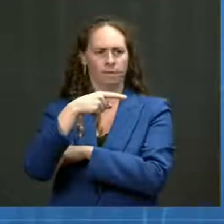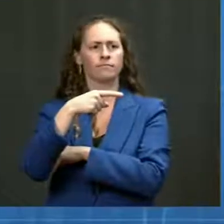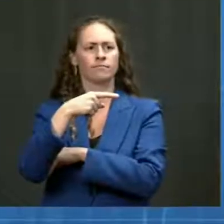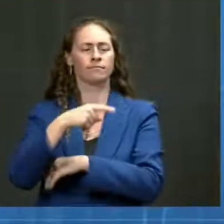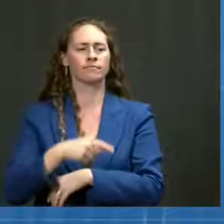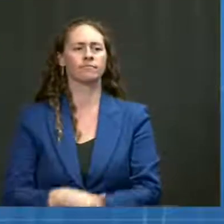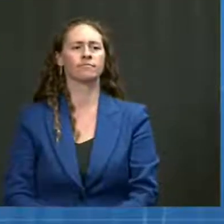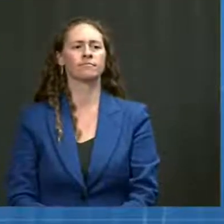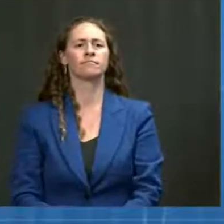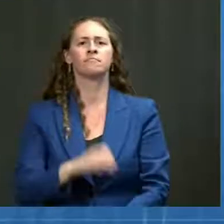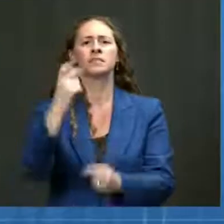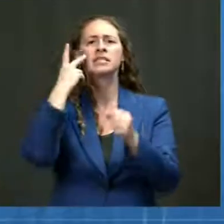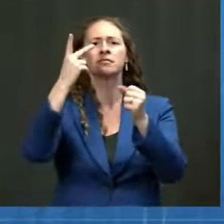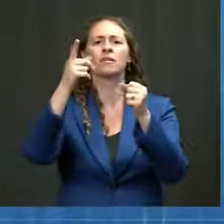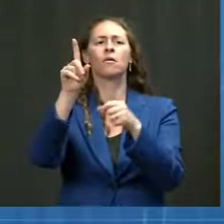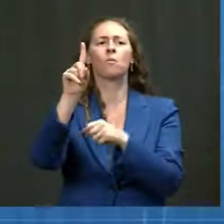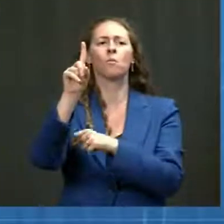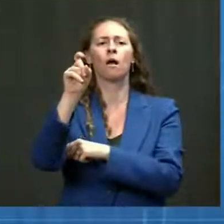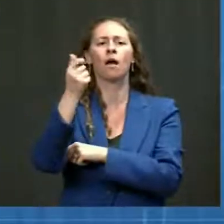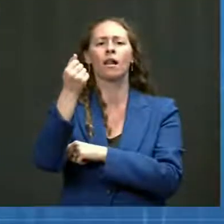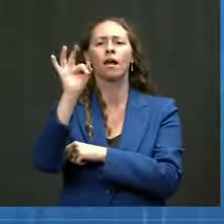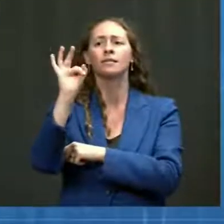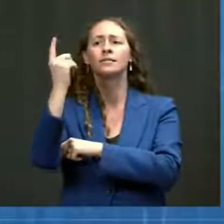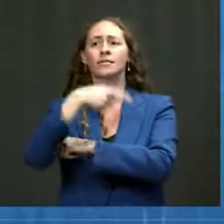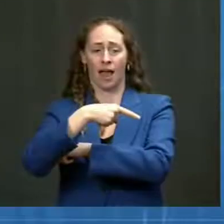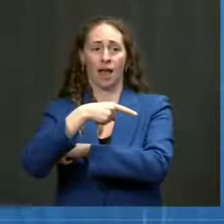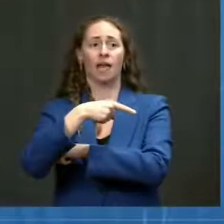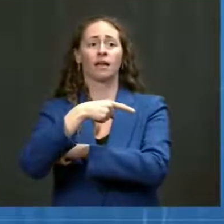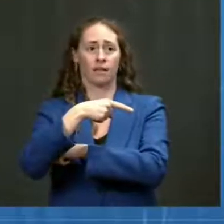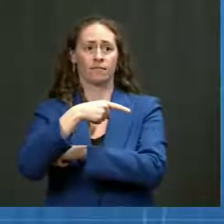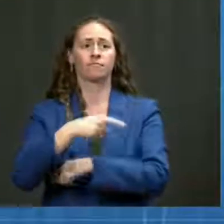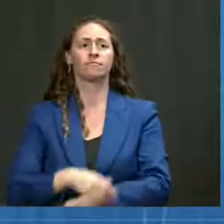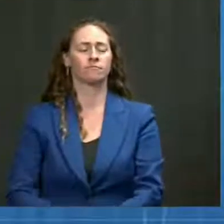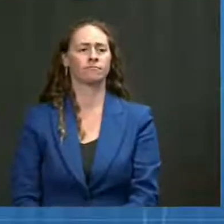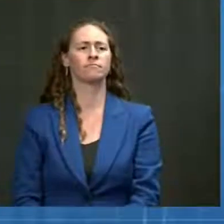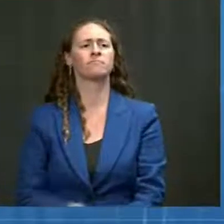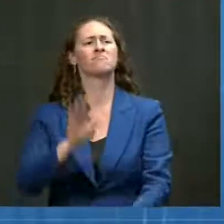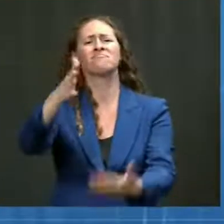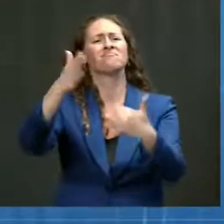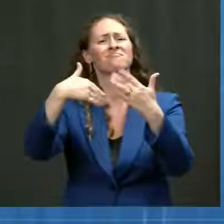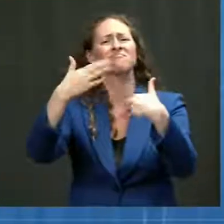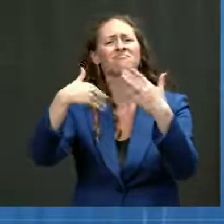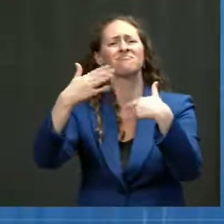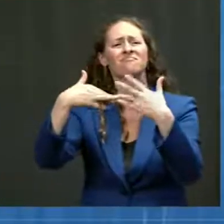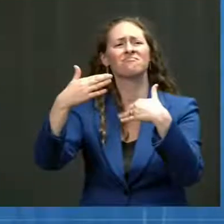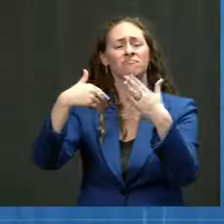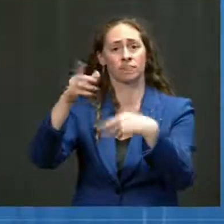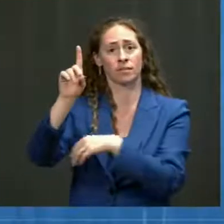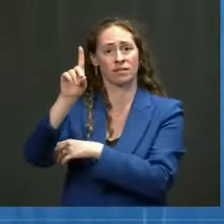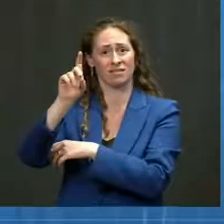WHAT WHAT HAPPENS AT 119 AND